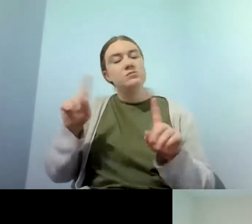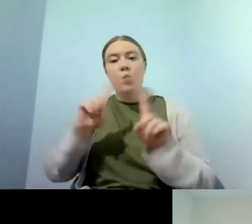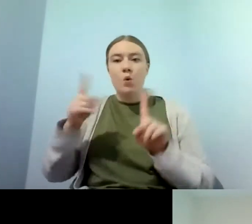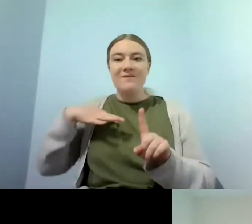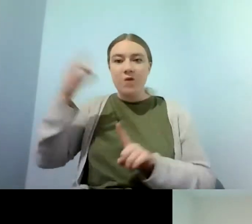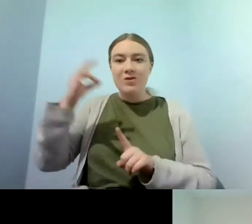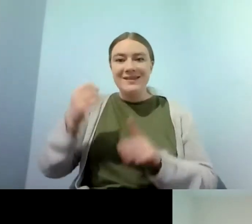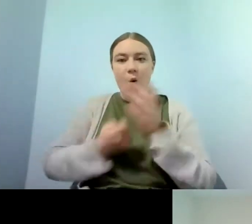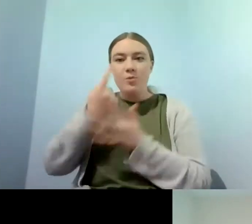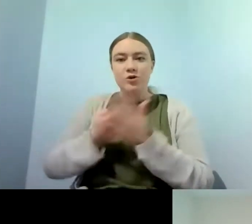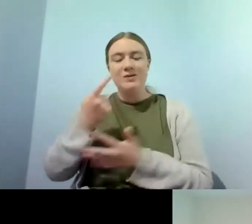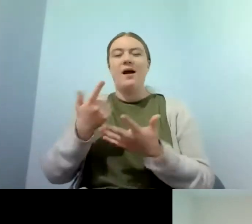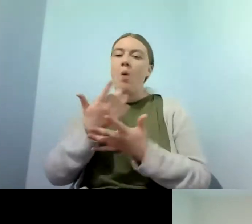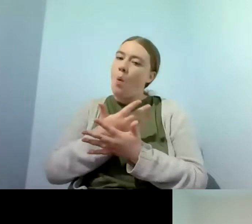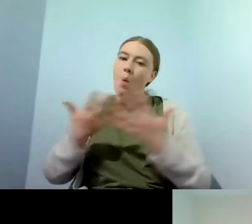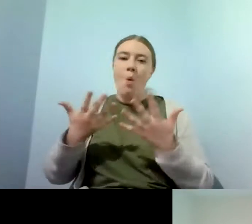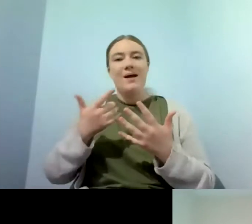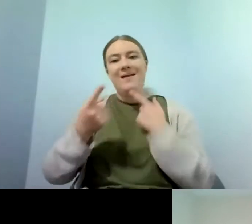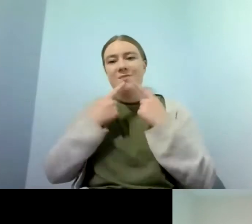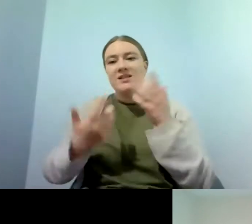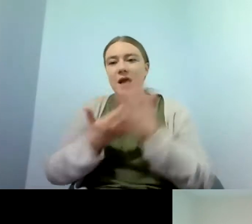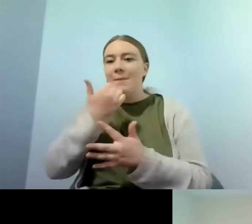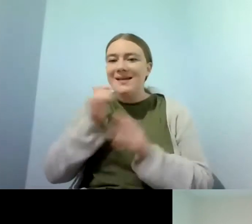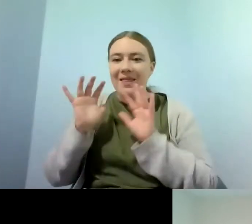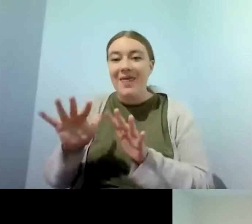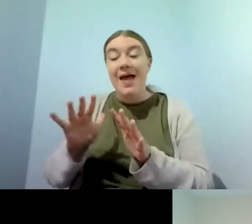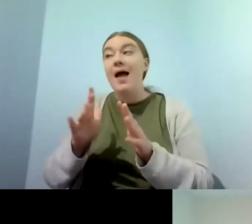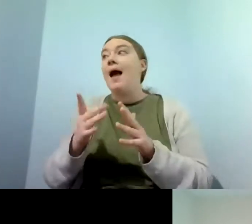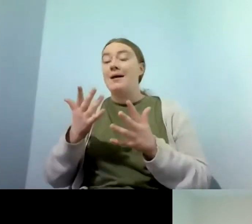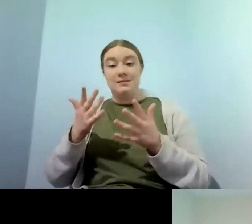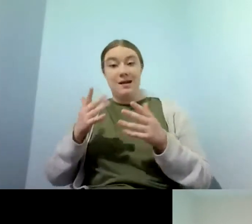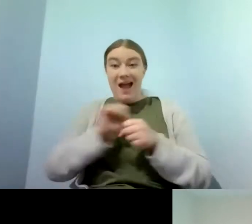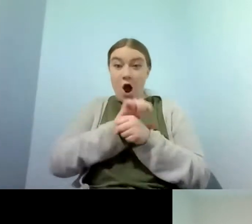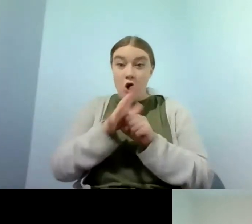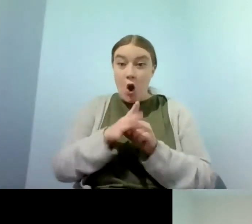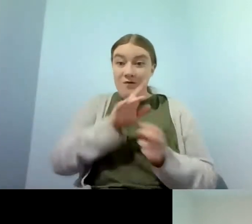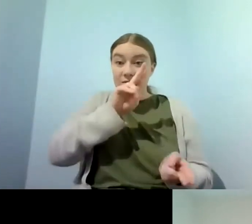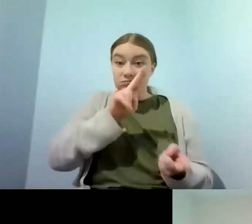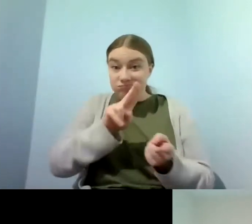updated on there as we start doing more and more um you know as covered restrictions ease and